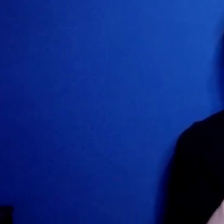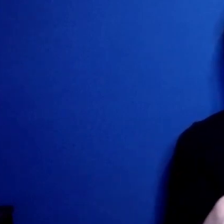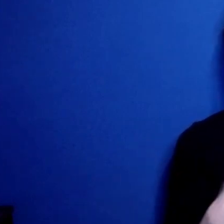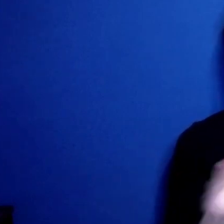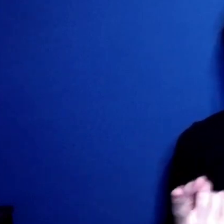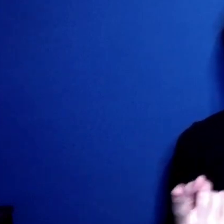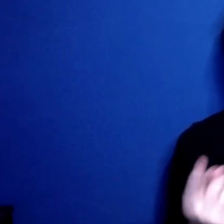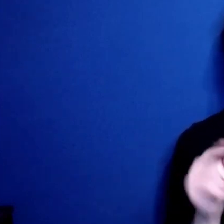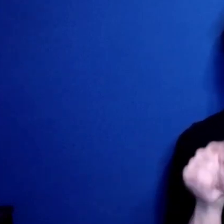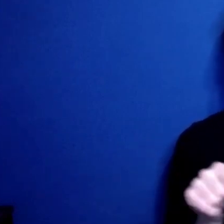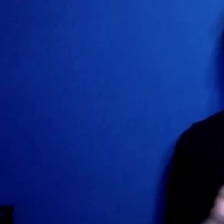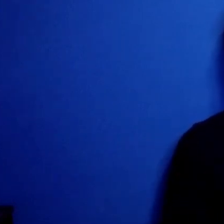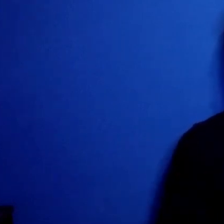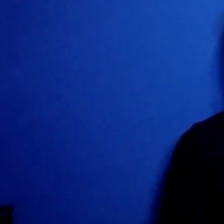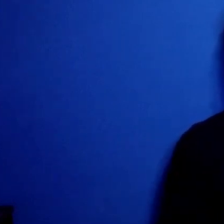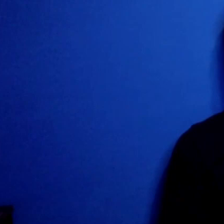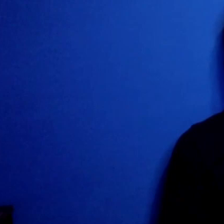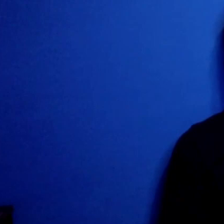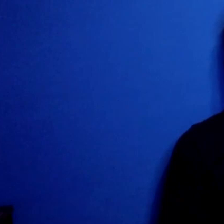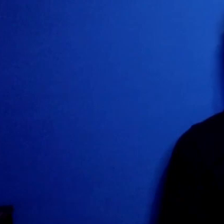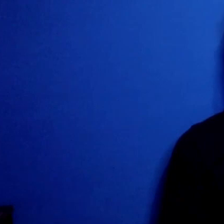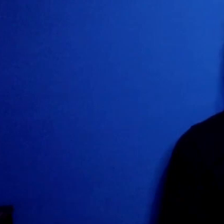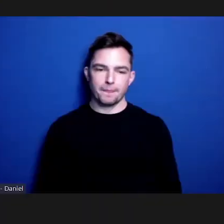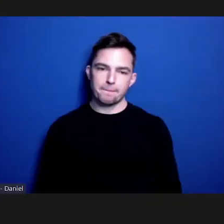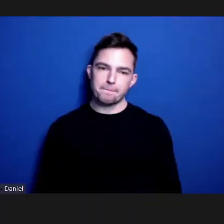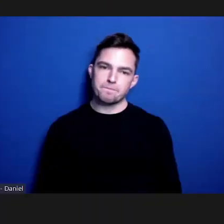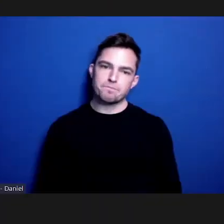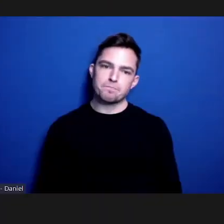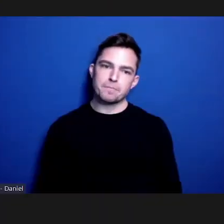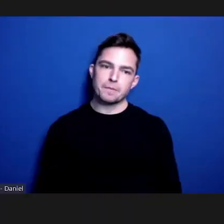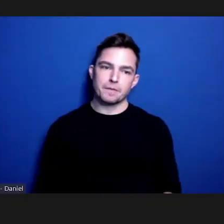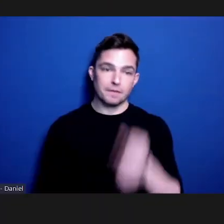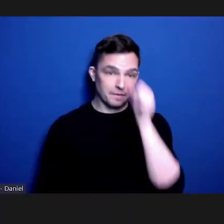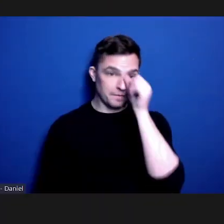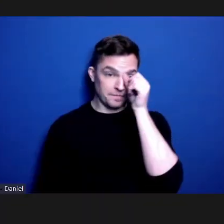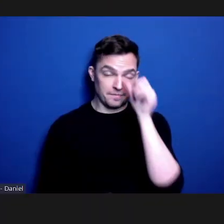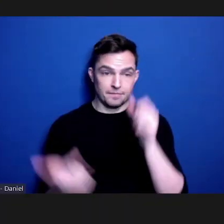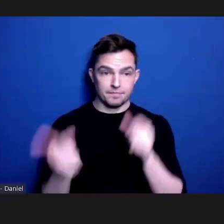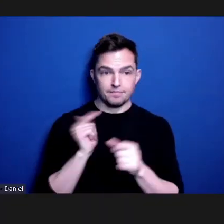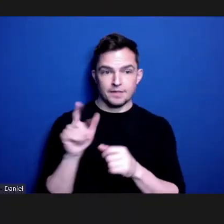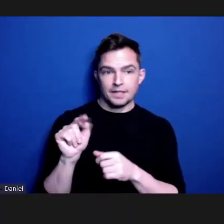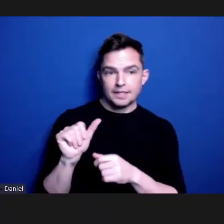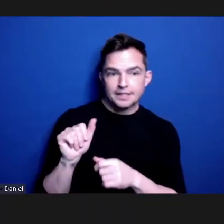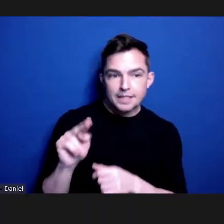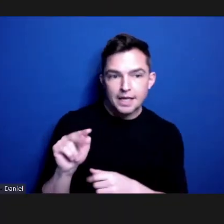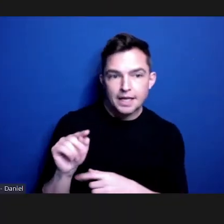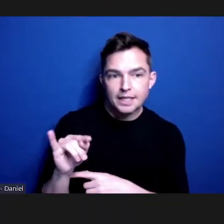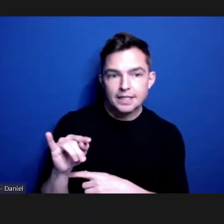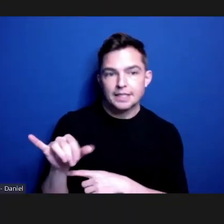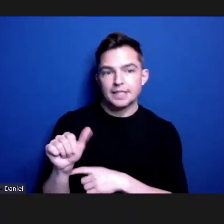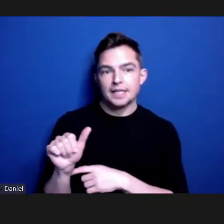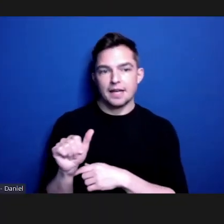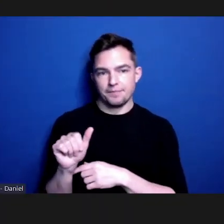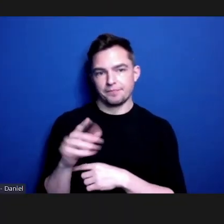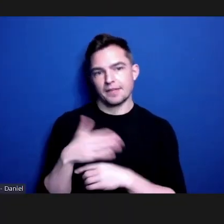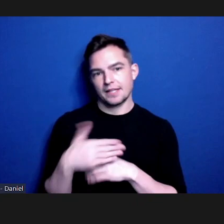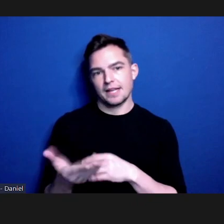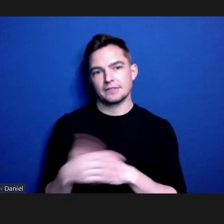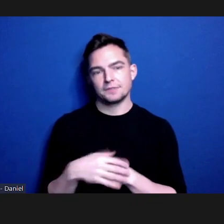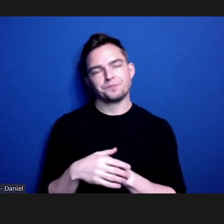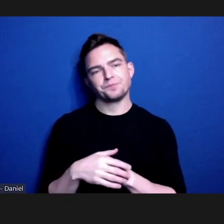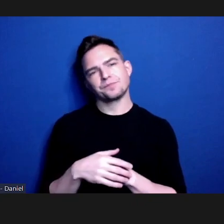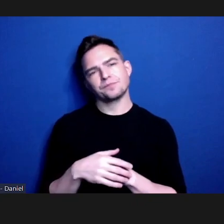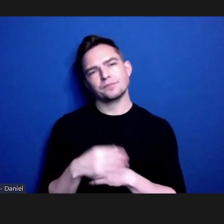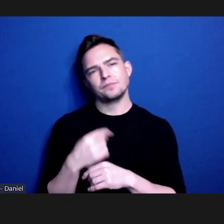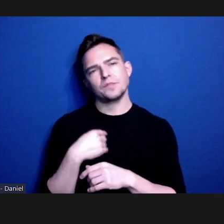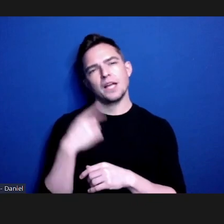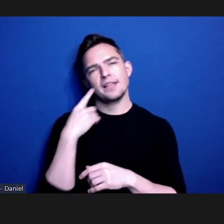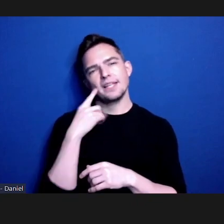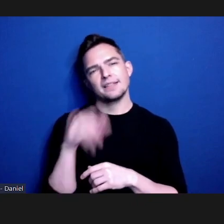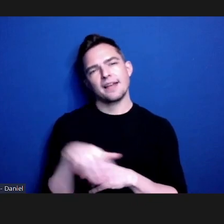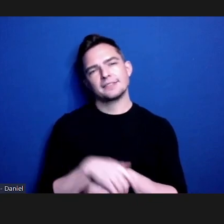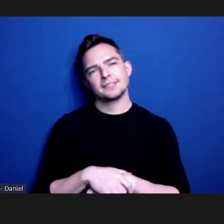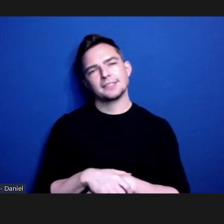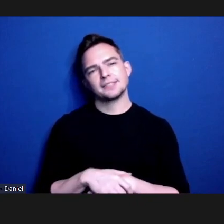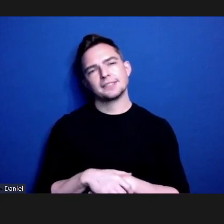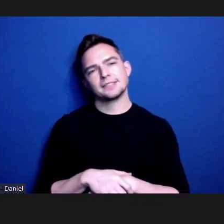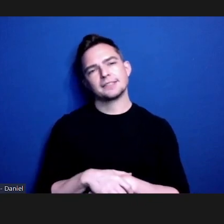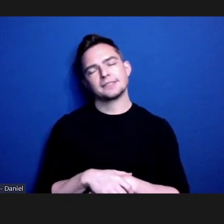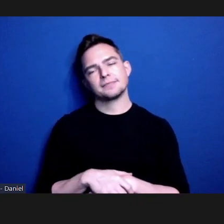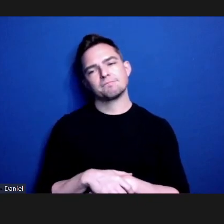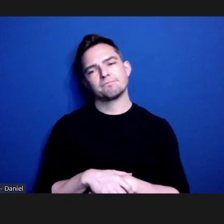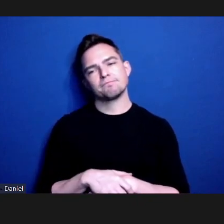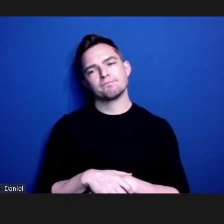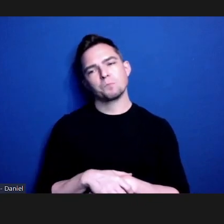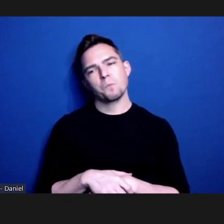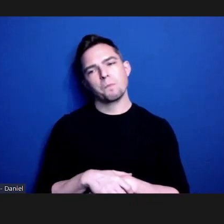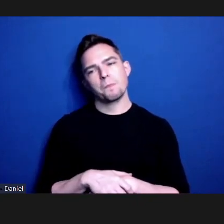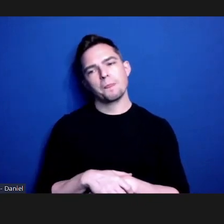So, I will go next. I think we need to think